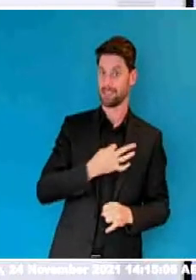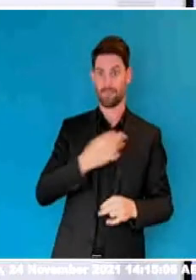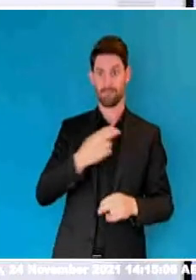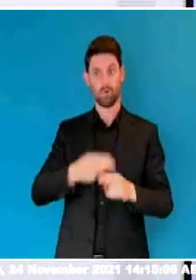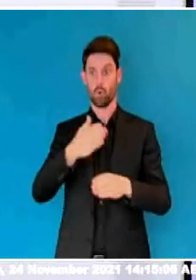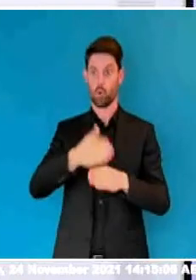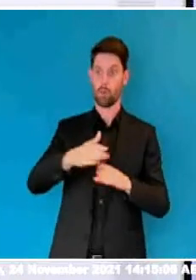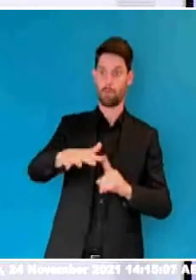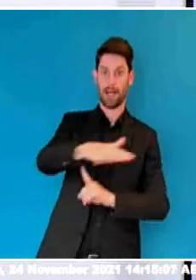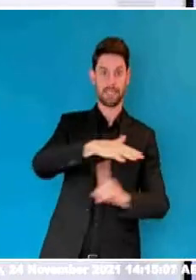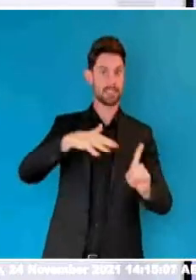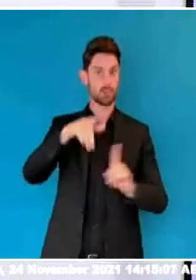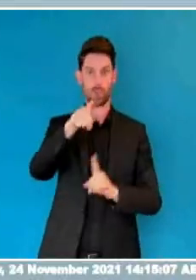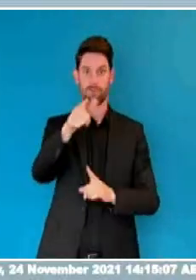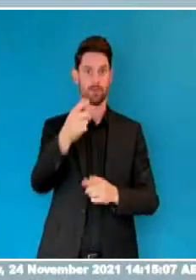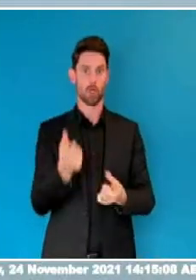nothing that even measures that?